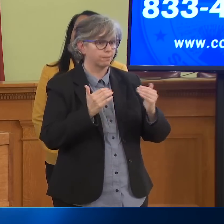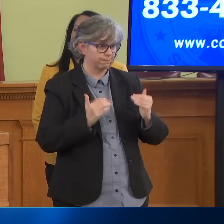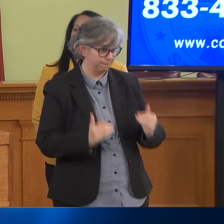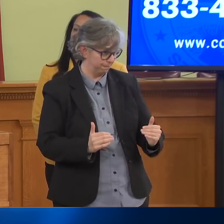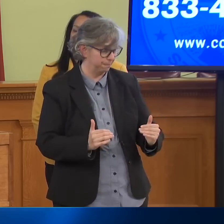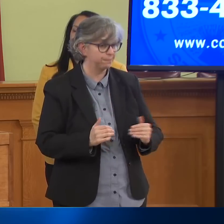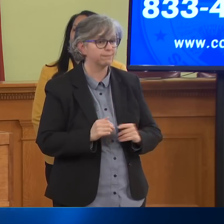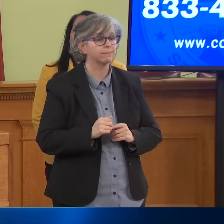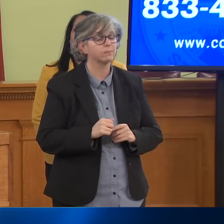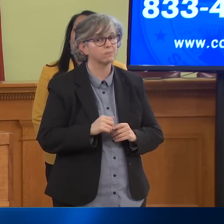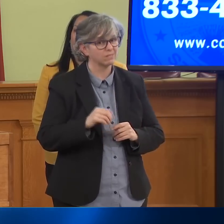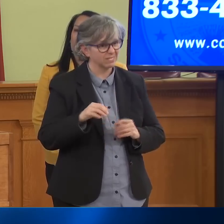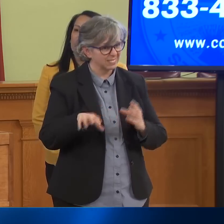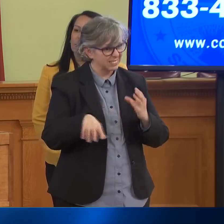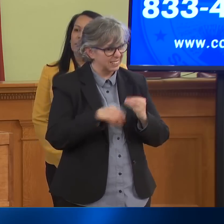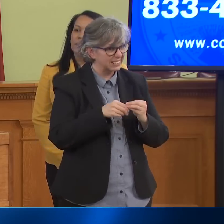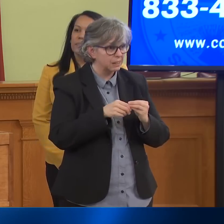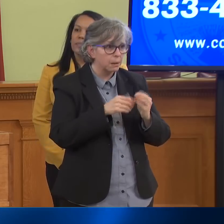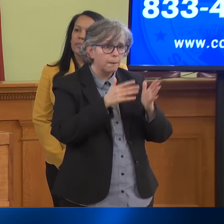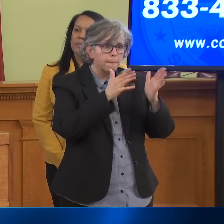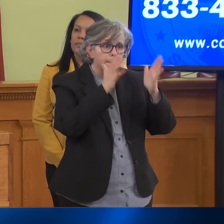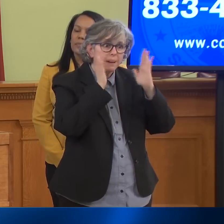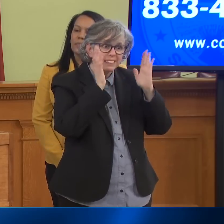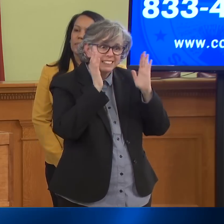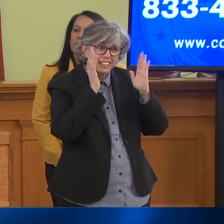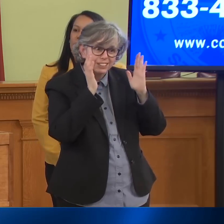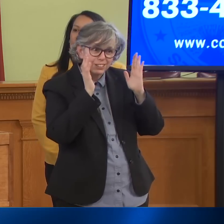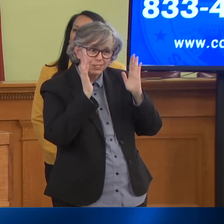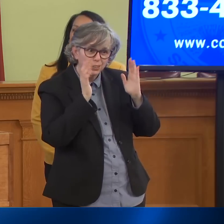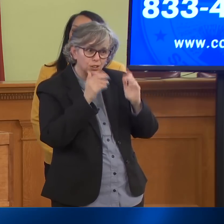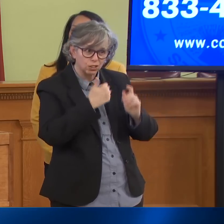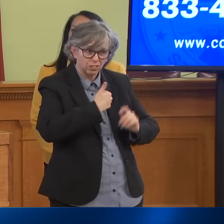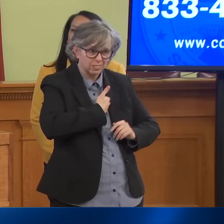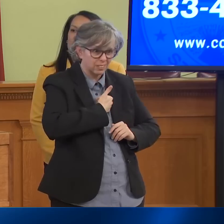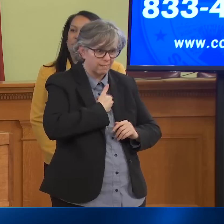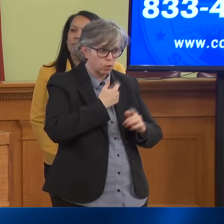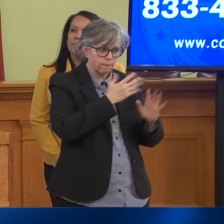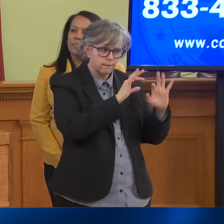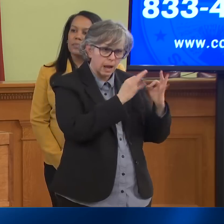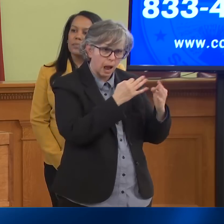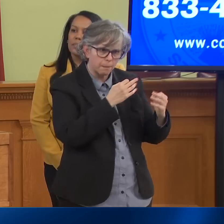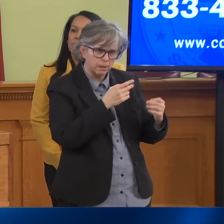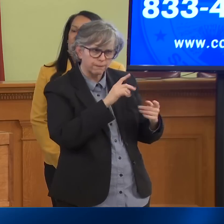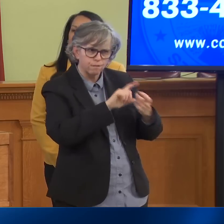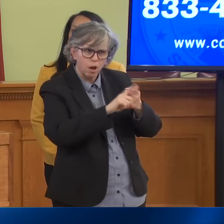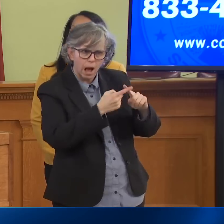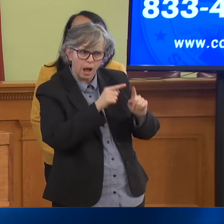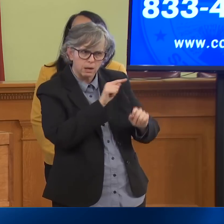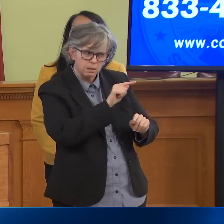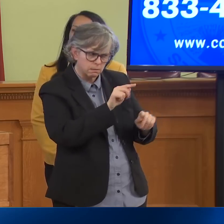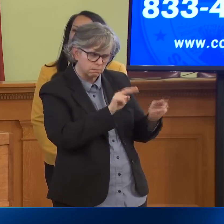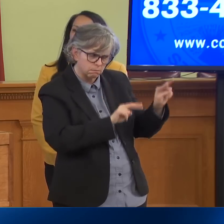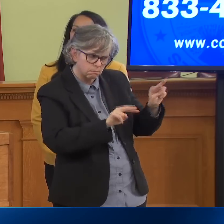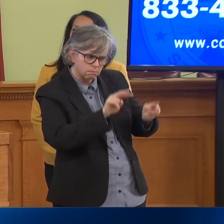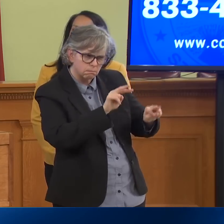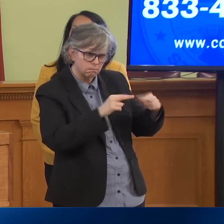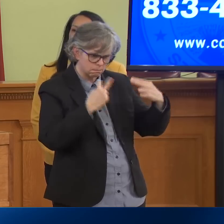TIME WE NEED TO CONTINUE TO DO THEM TO MAKE SURE WE STAY HEALTHY AND WELL AND OUR EMOTIONS TOO, AND JUST REDUCING THE STRESS. ALSO, PAY ATTENTION TO THE